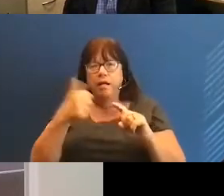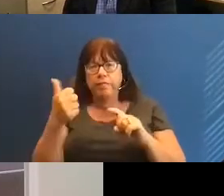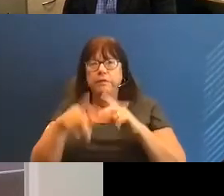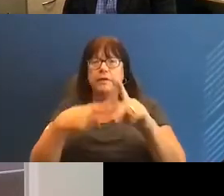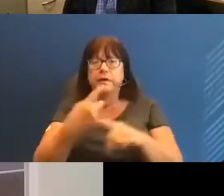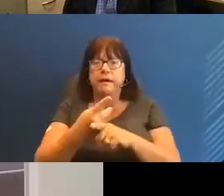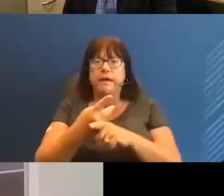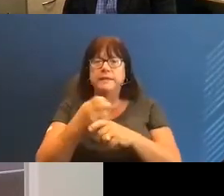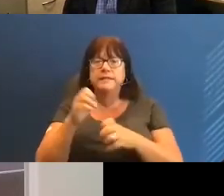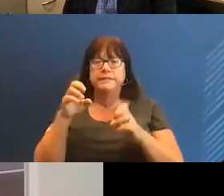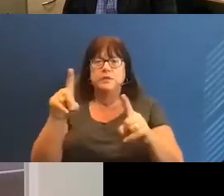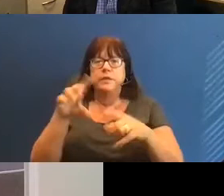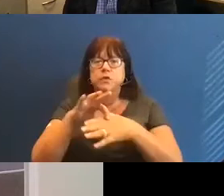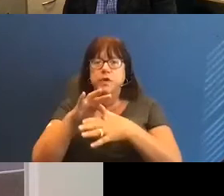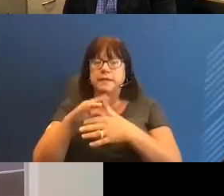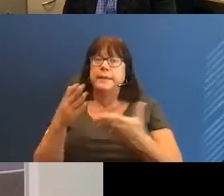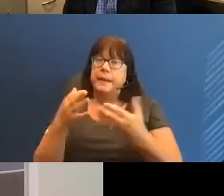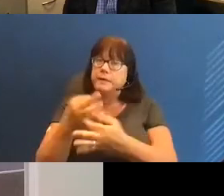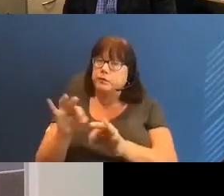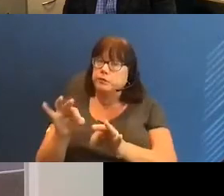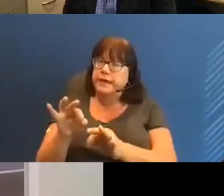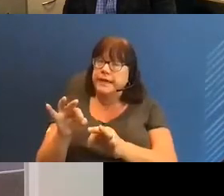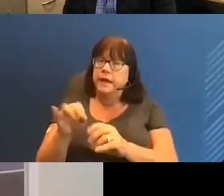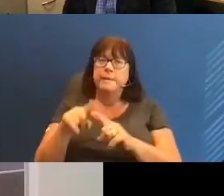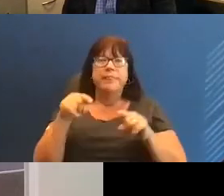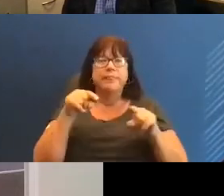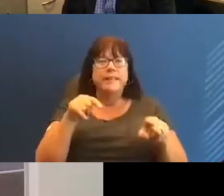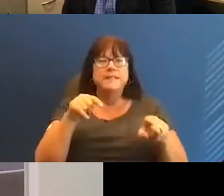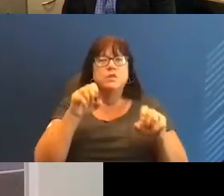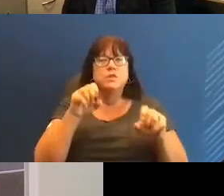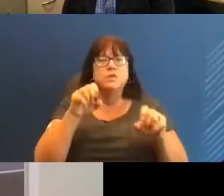may be free to access, but which isn't free to reuse, revise, remix, and redistribute and retain;